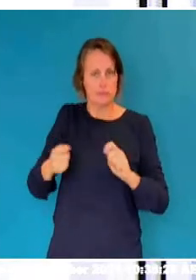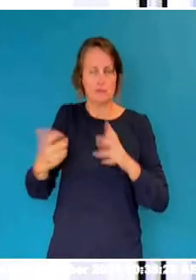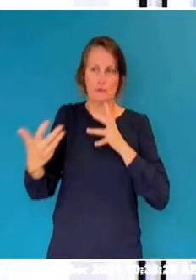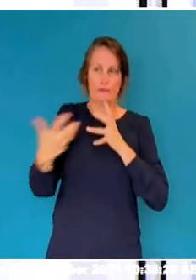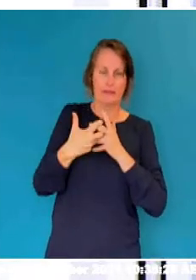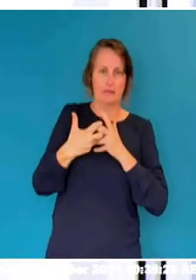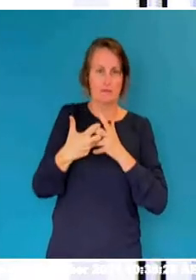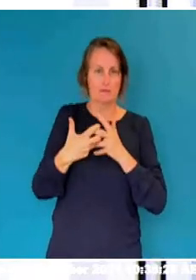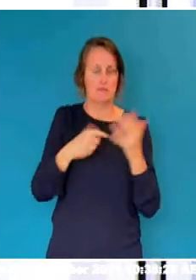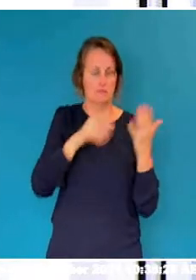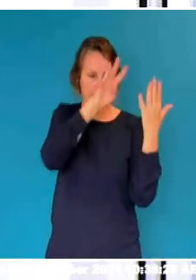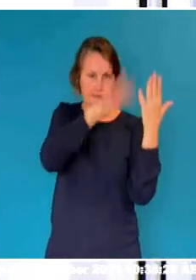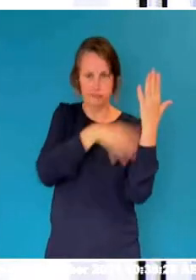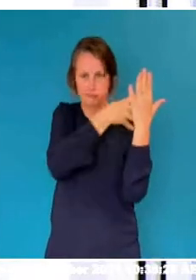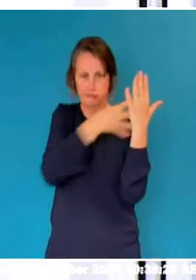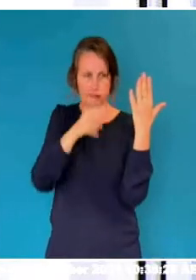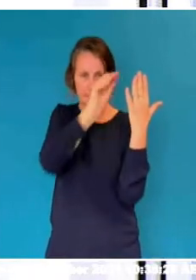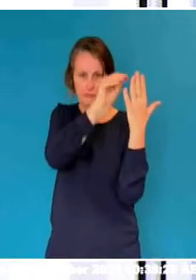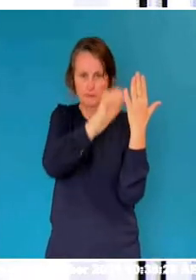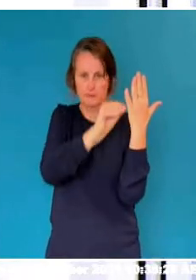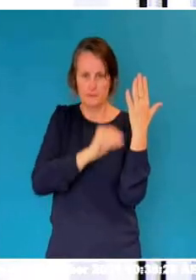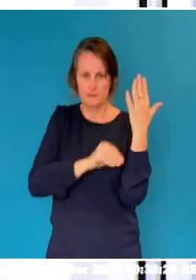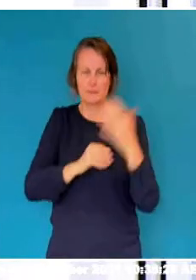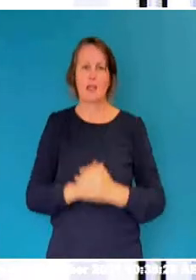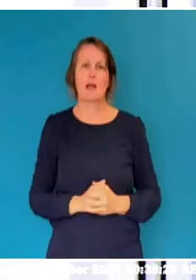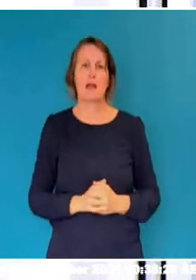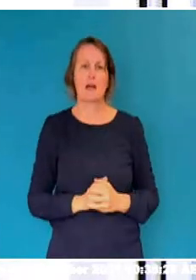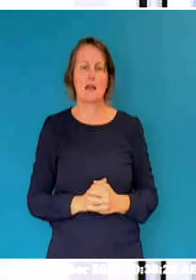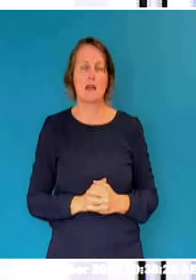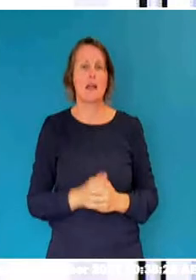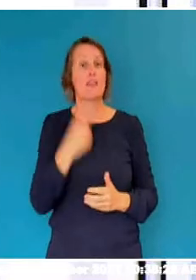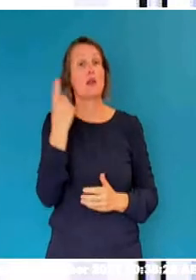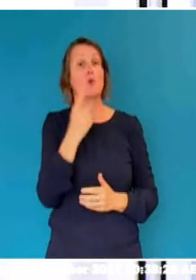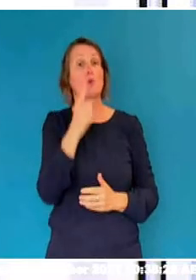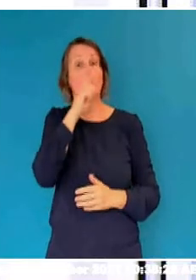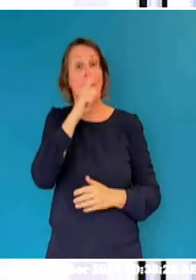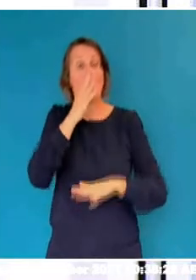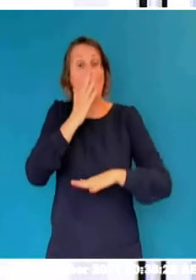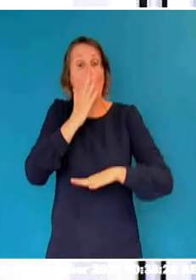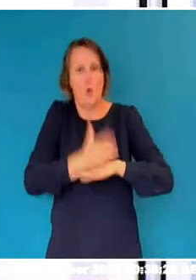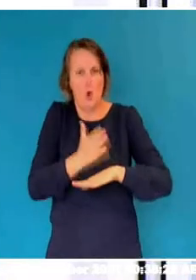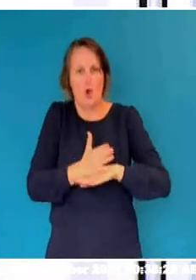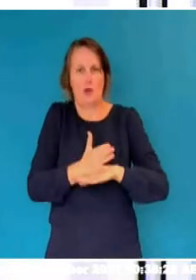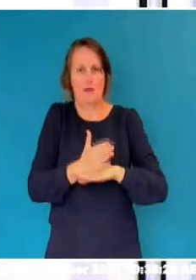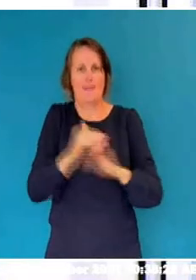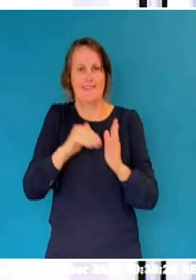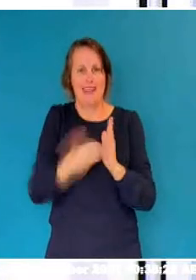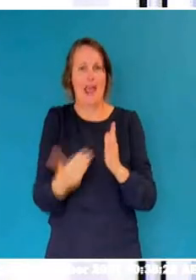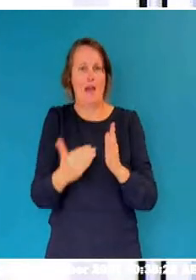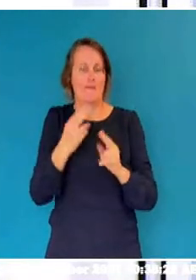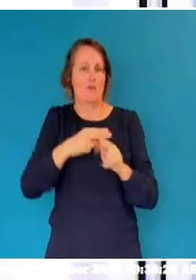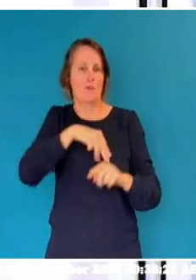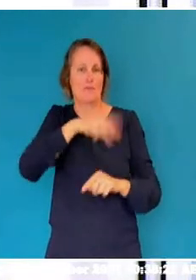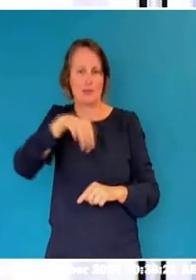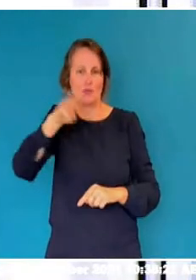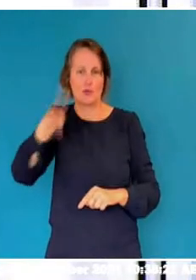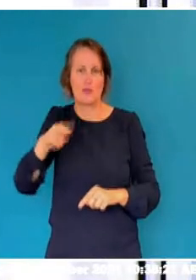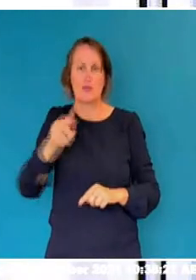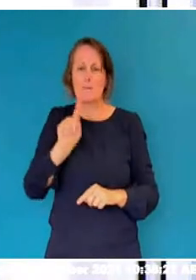Not job applicants, job hires. Well, you get this information from their application form?